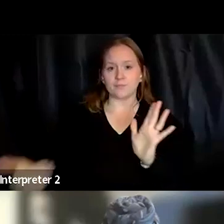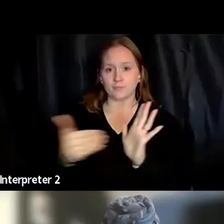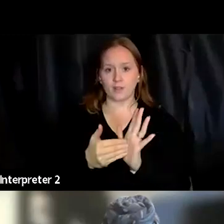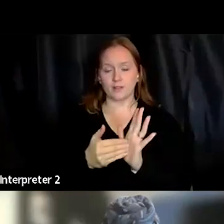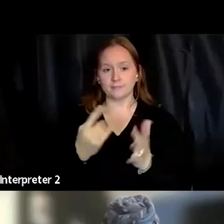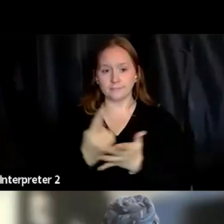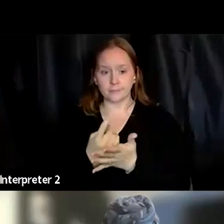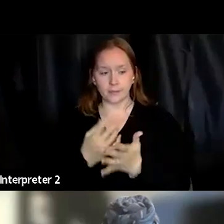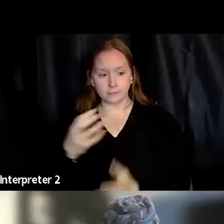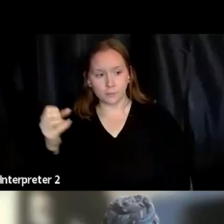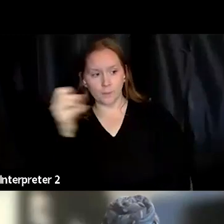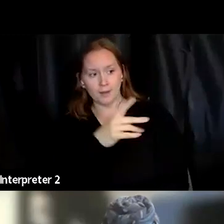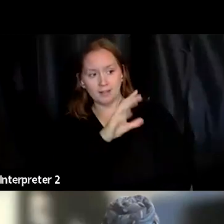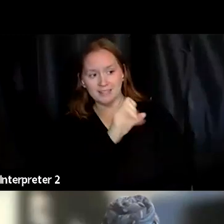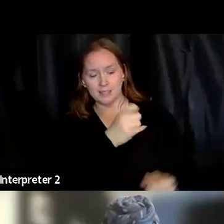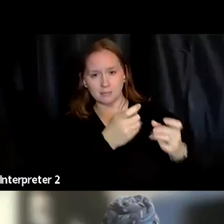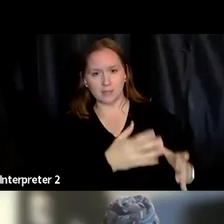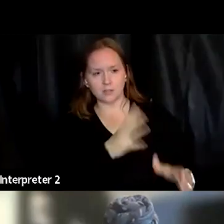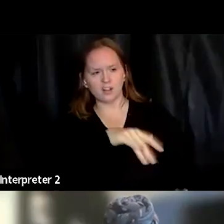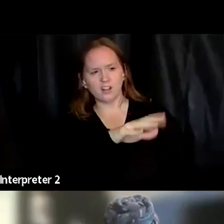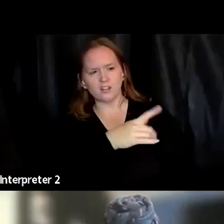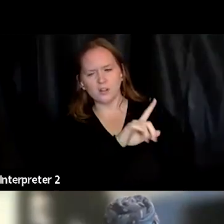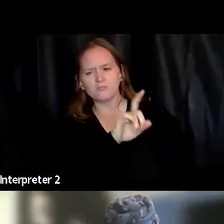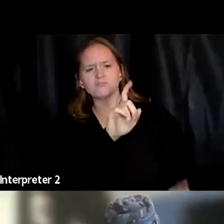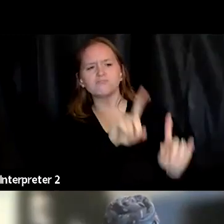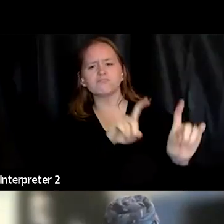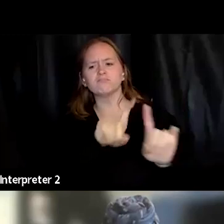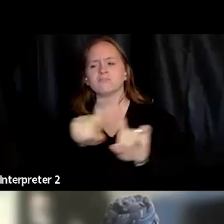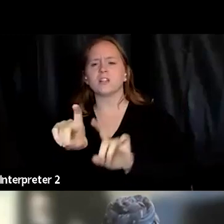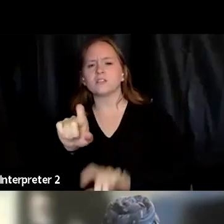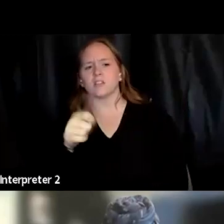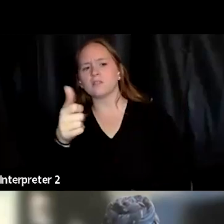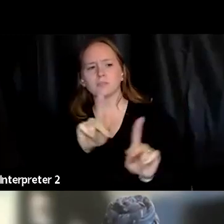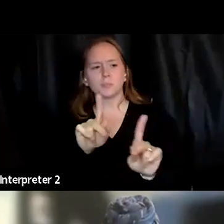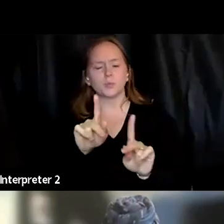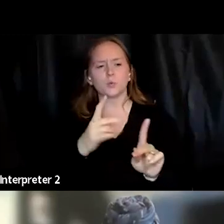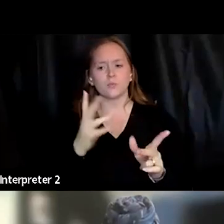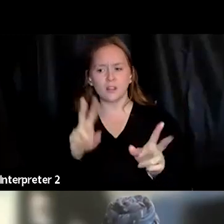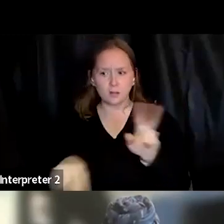and say, hey, try to go ask these folks. What they observe is really, really important,